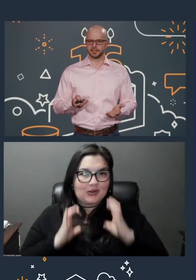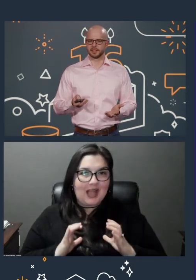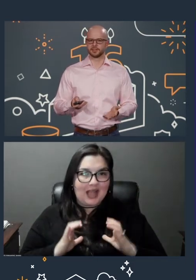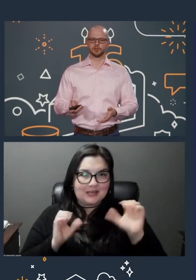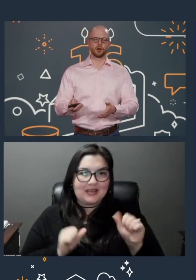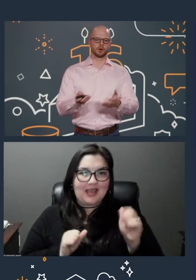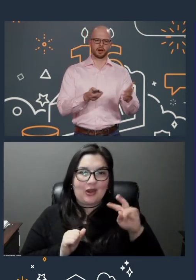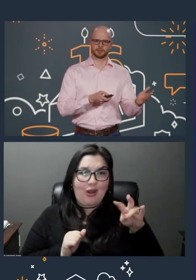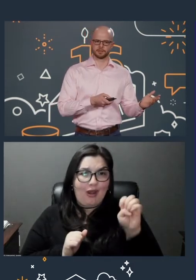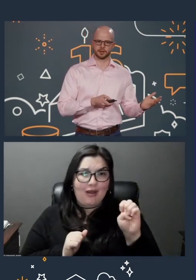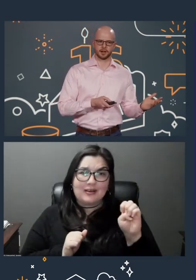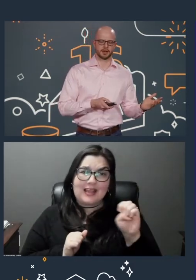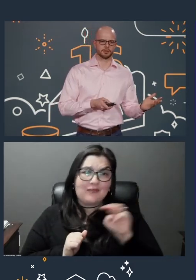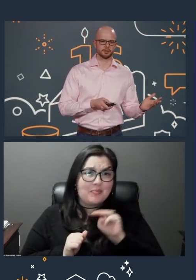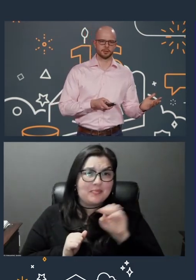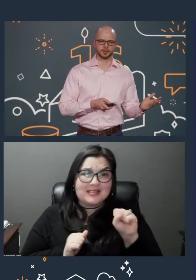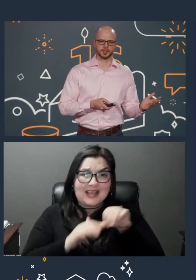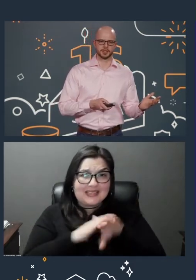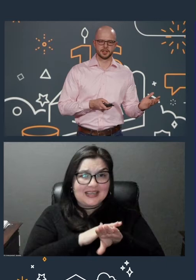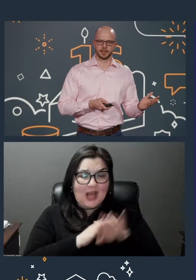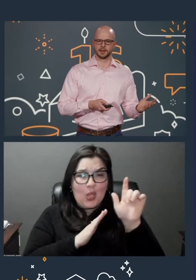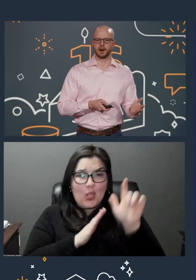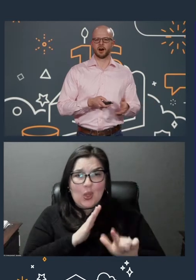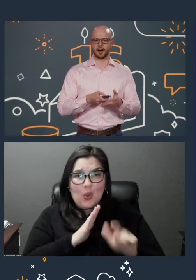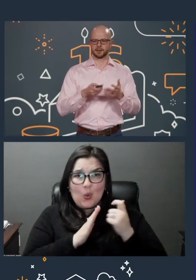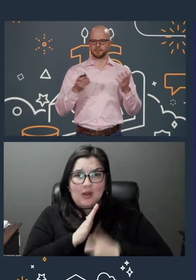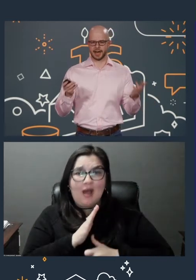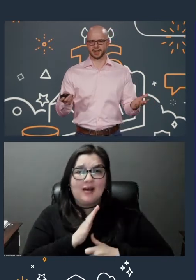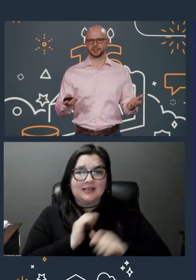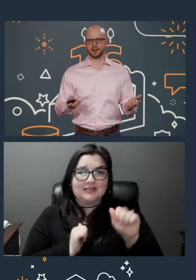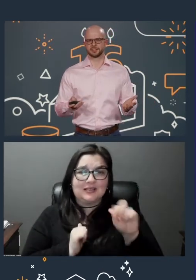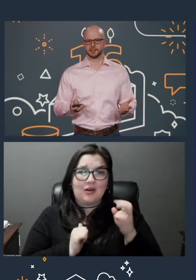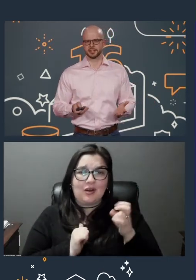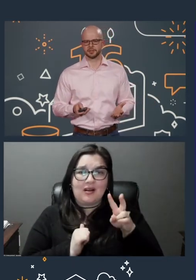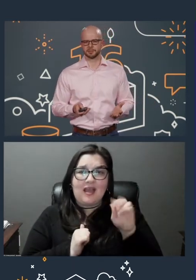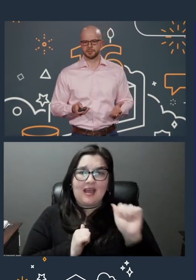getting the low cost of archival storage and automatic cost savings.